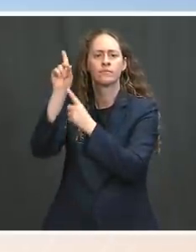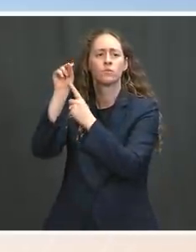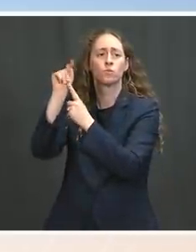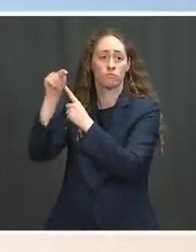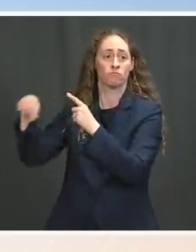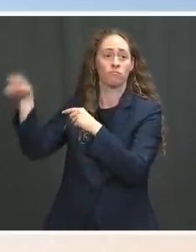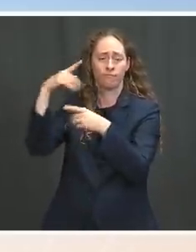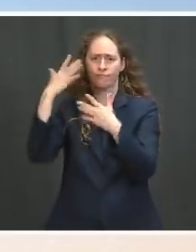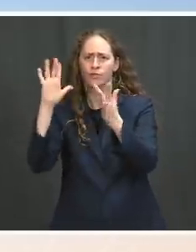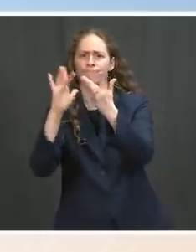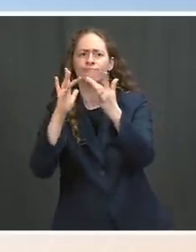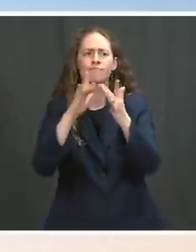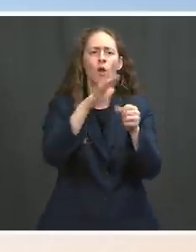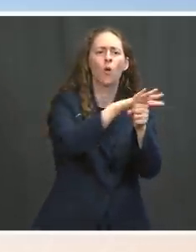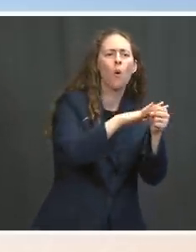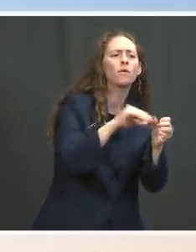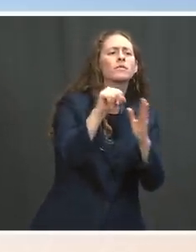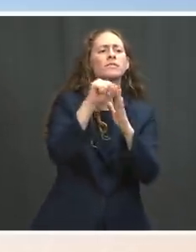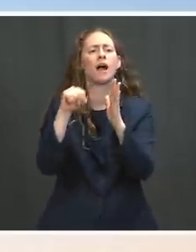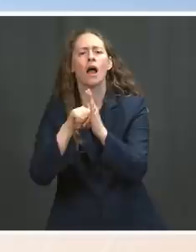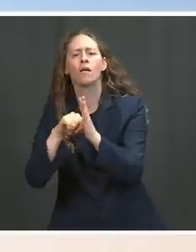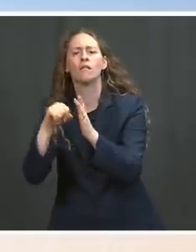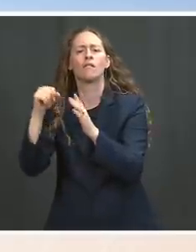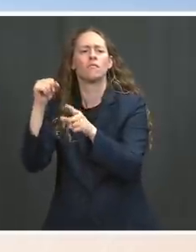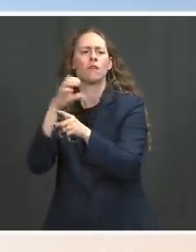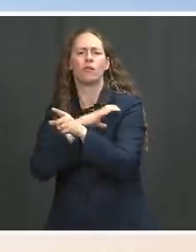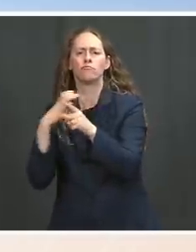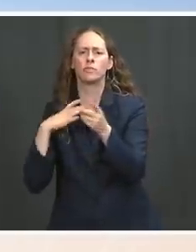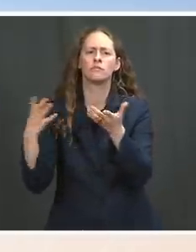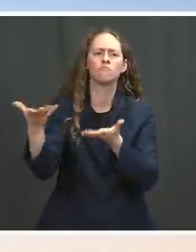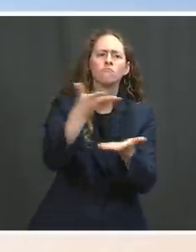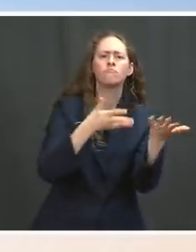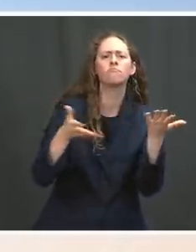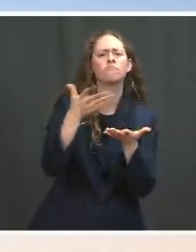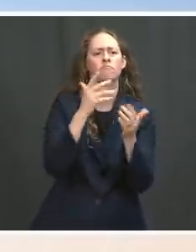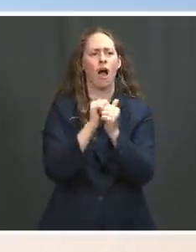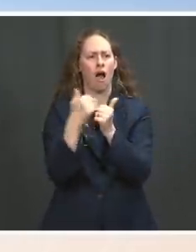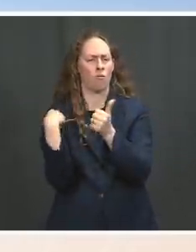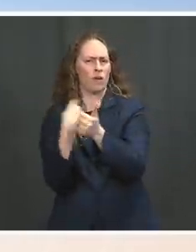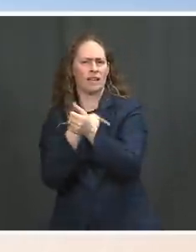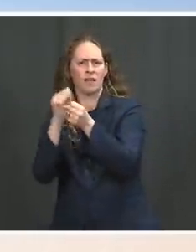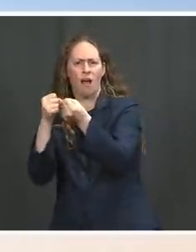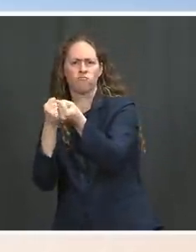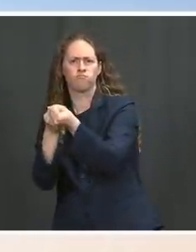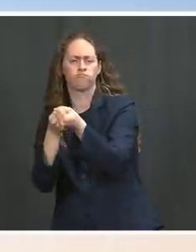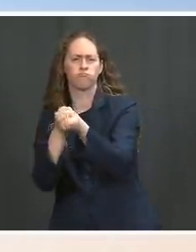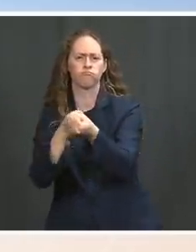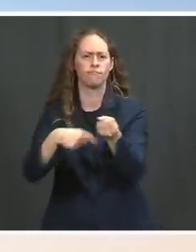and other companies in the sectors that are impacted. And, of course, we're in constant contact with our partners across the federal government